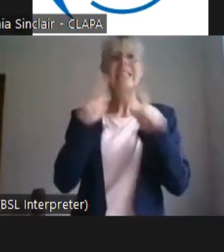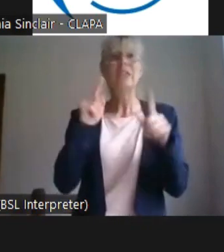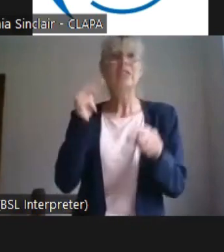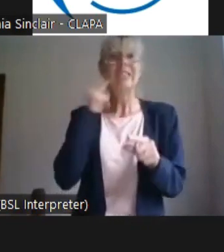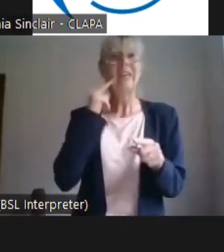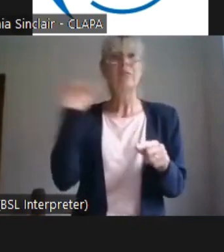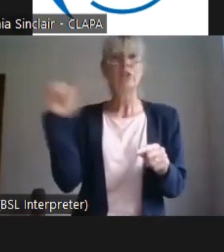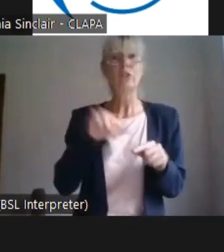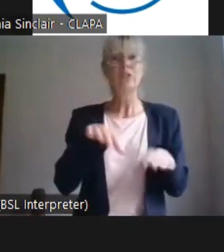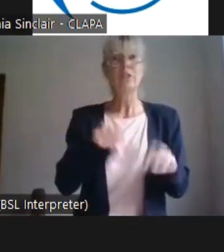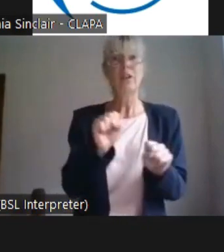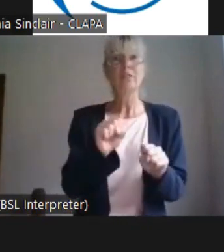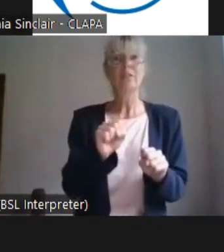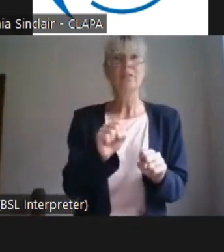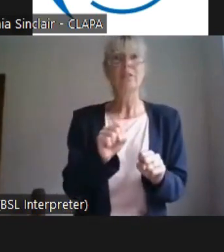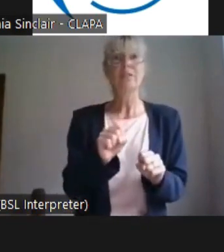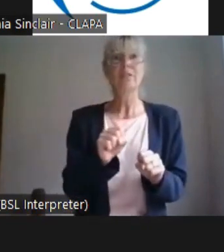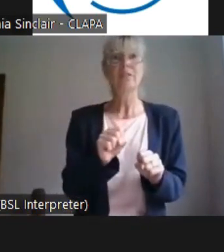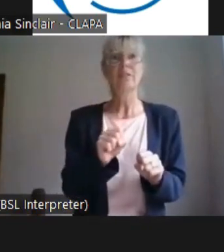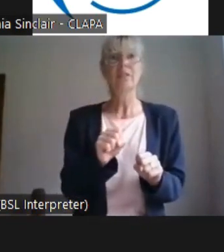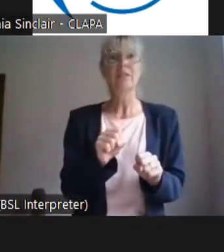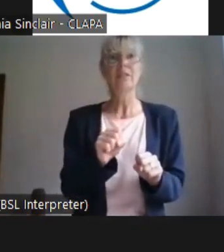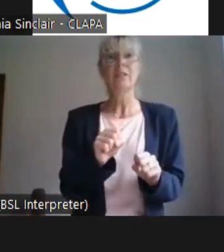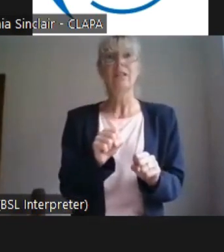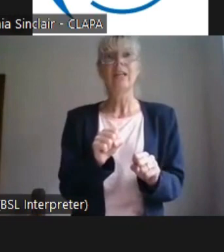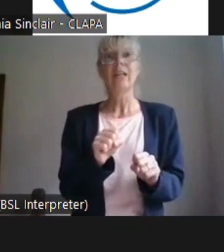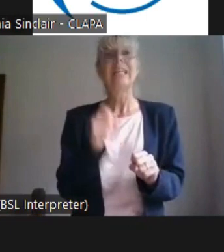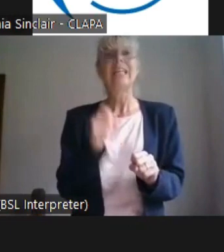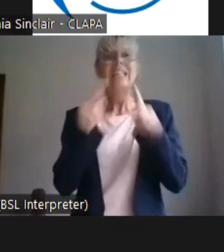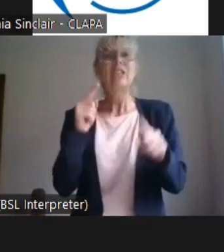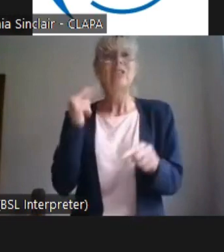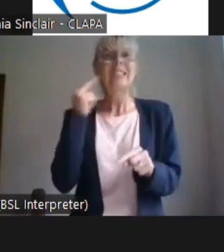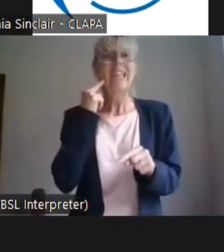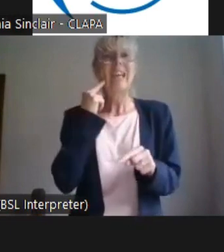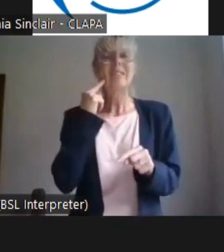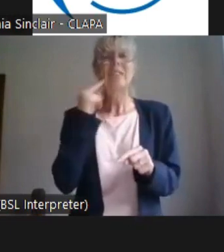really because they look they don't go in and teach as such but they they support you